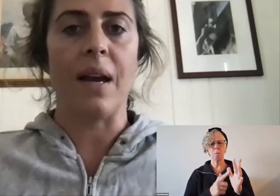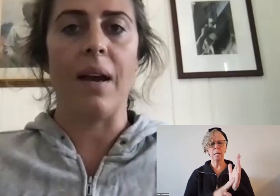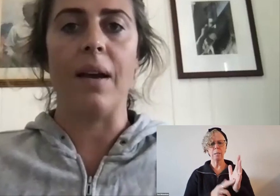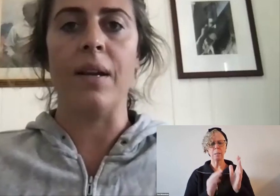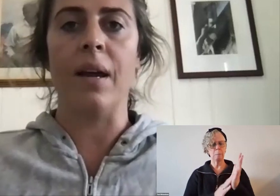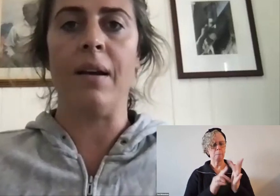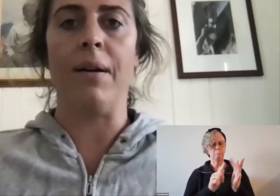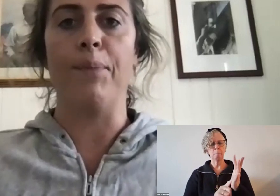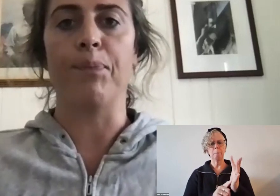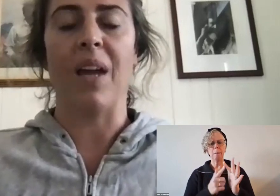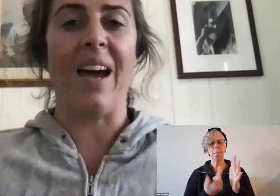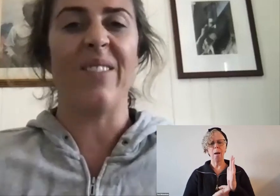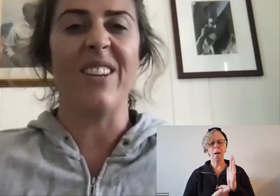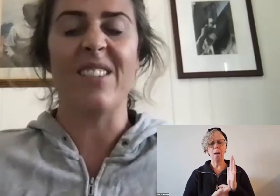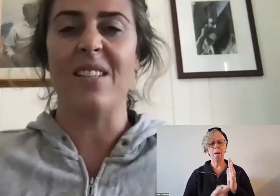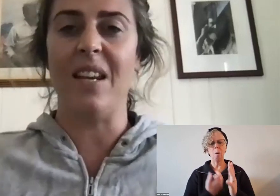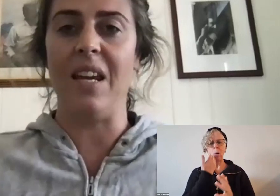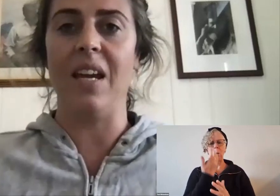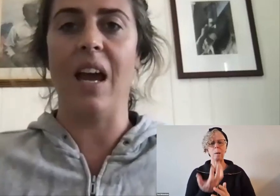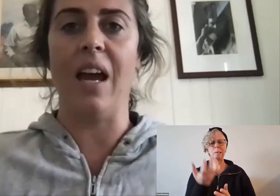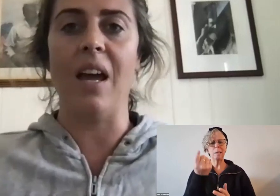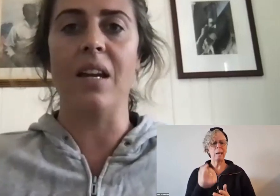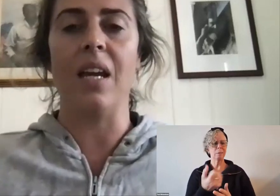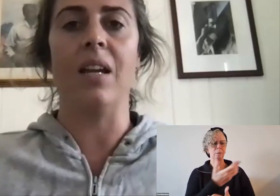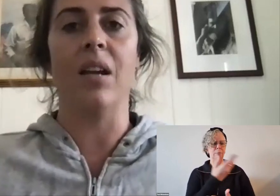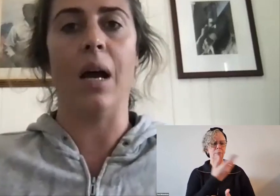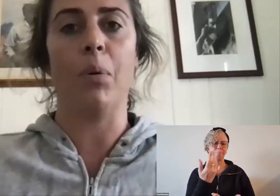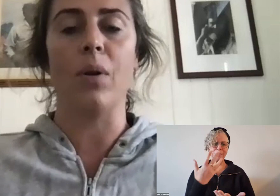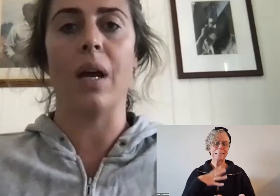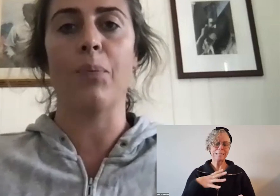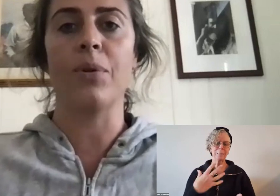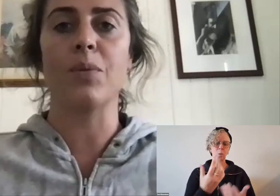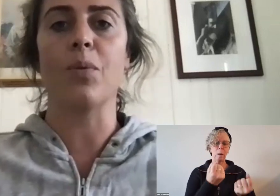out of necessity and in upholding our principles,